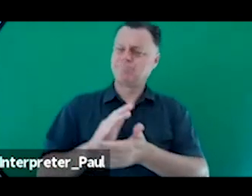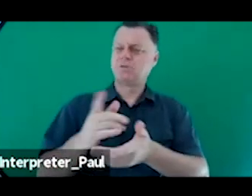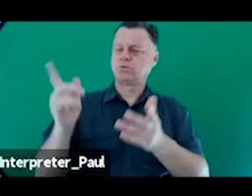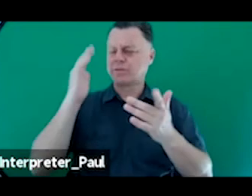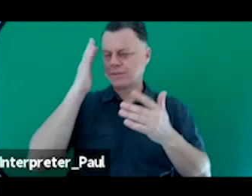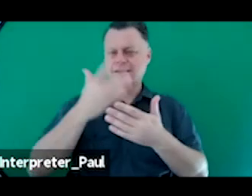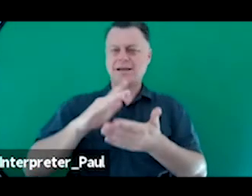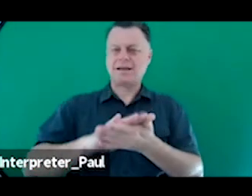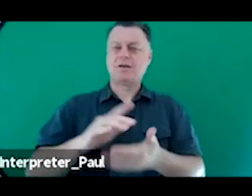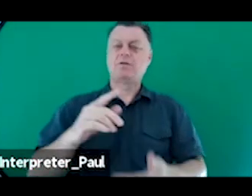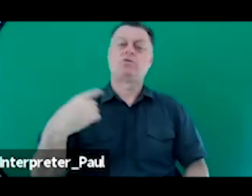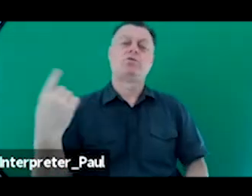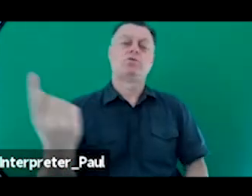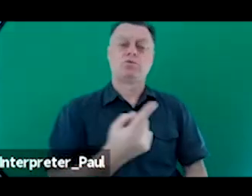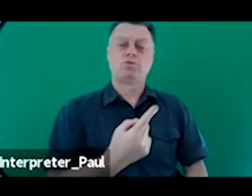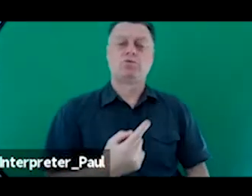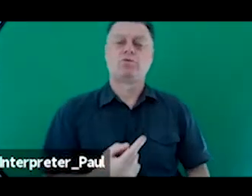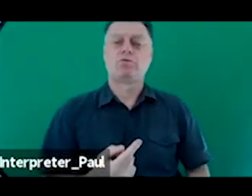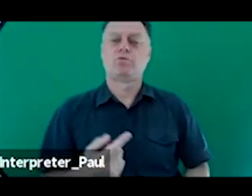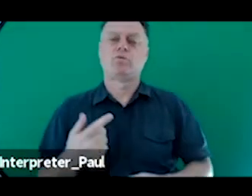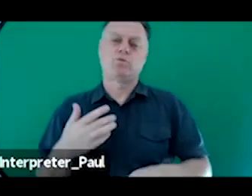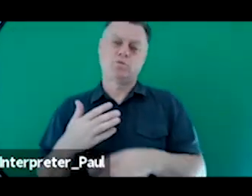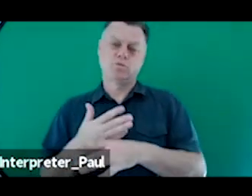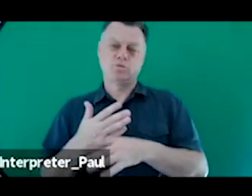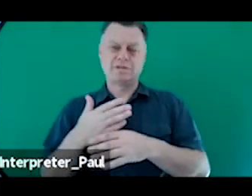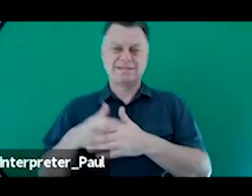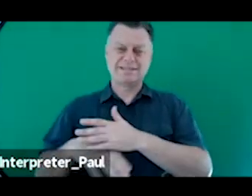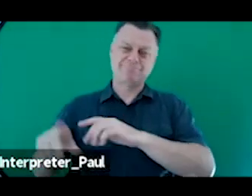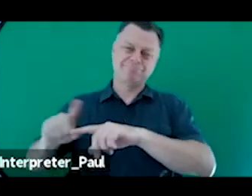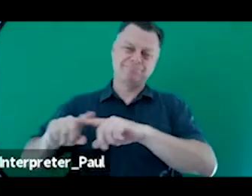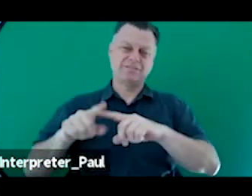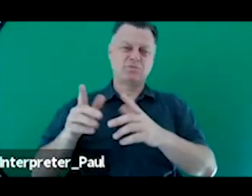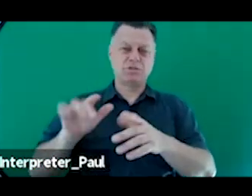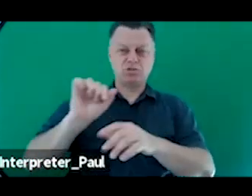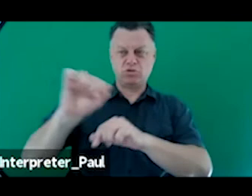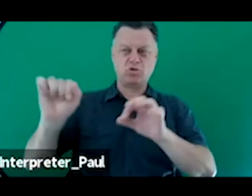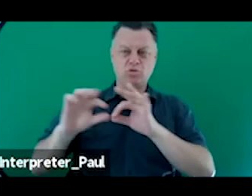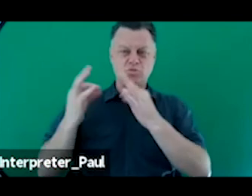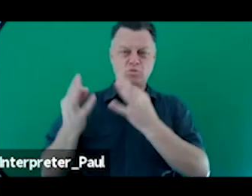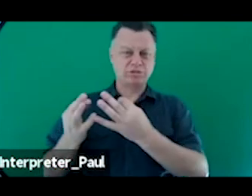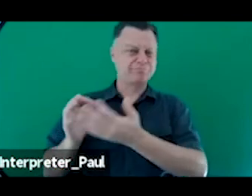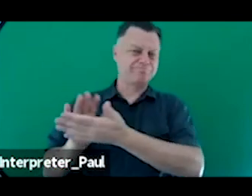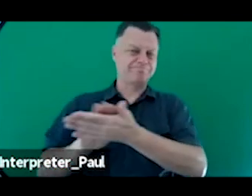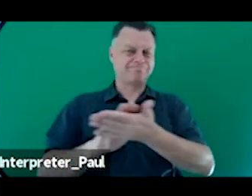how you are already working in these veins in your institution. In a couple of minutes,